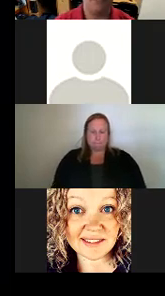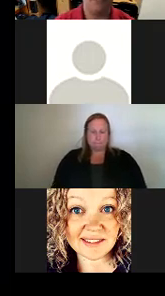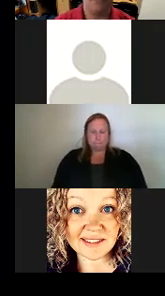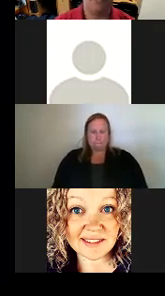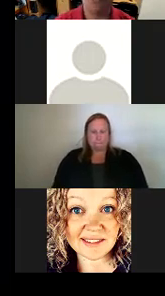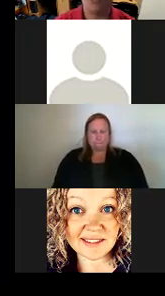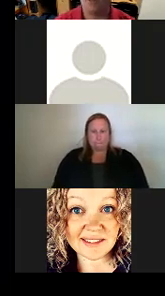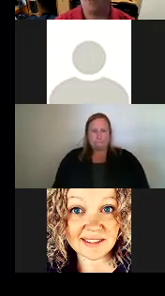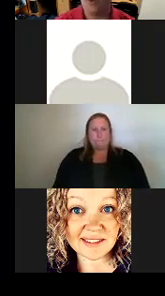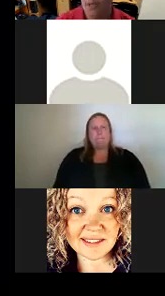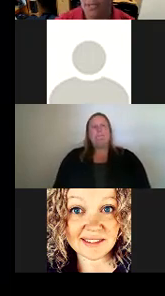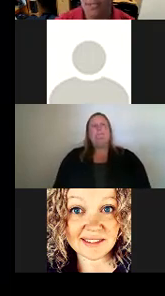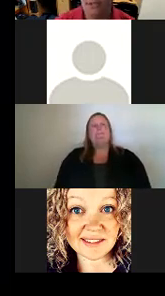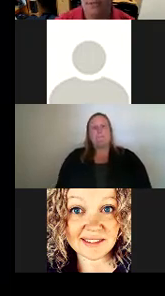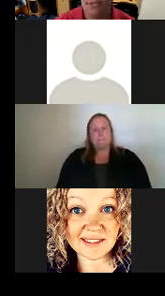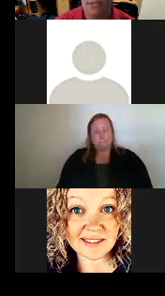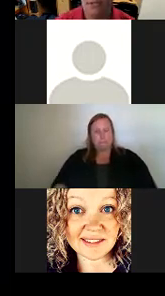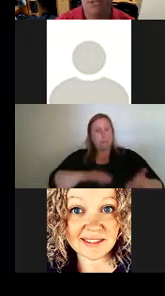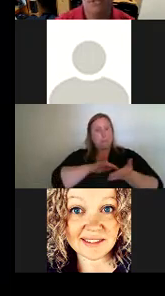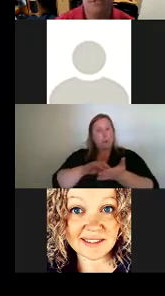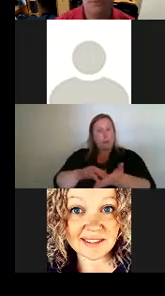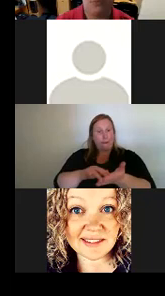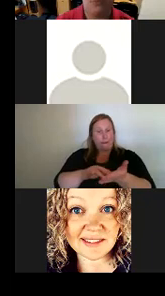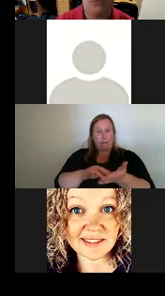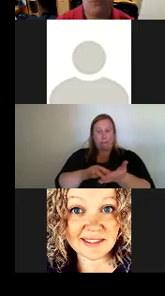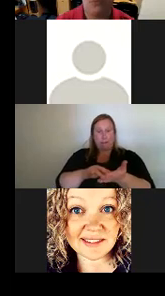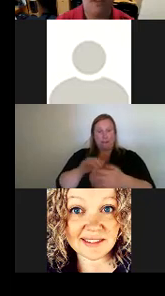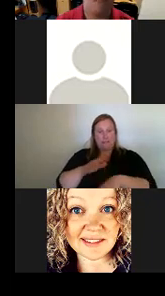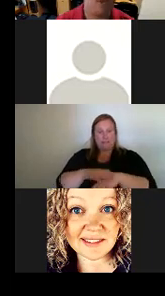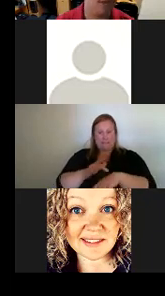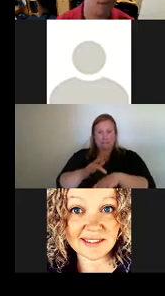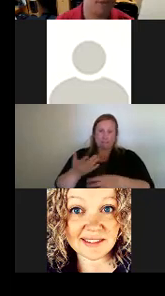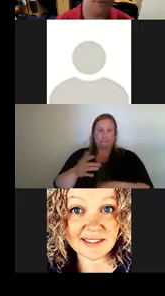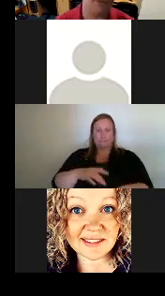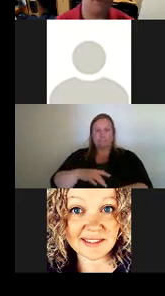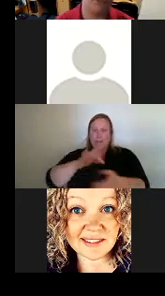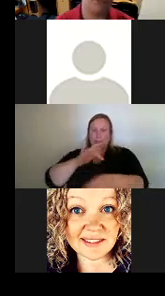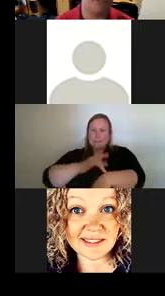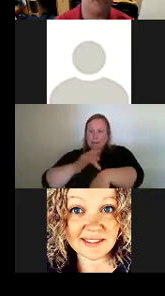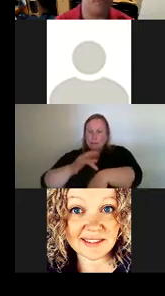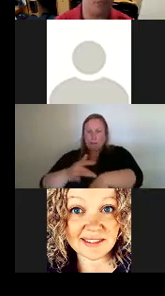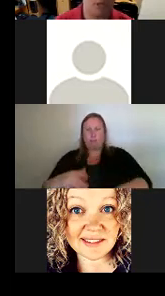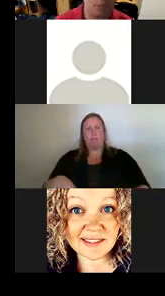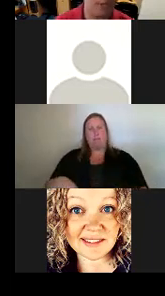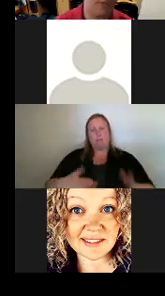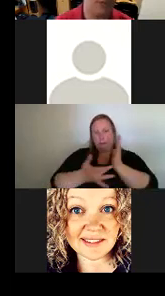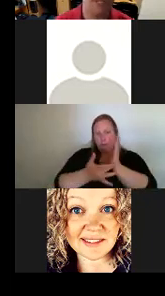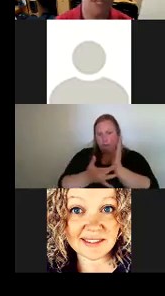LET'S TALK ABOUT BRAILLE AND TACTILE TECHNOLOGY. SO, WE HAVE BRAILLE EMBOSSERS. THESE ARE ESSENTIALLY BRAILLE PRINTERS.